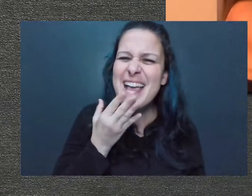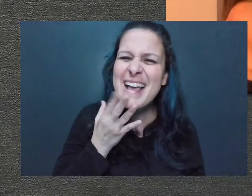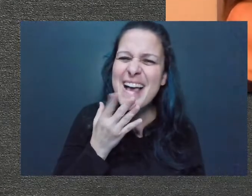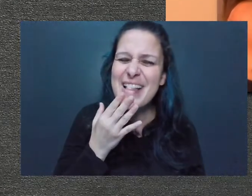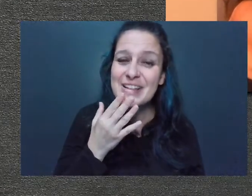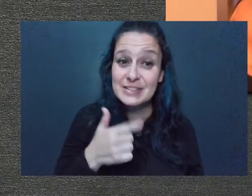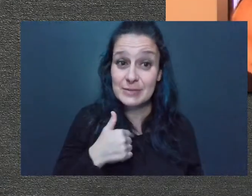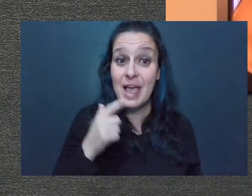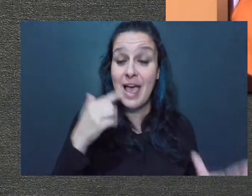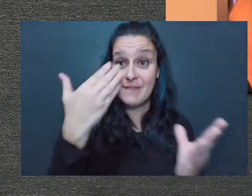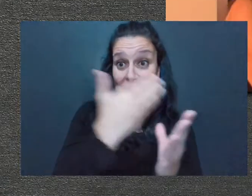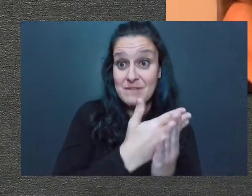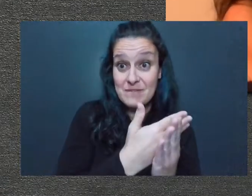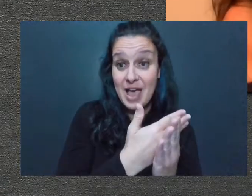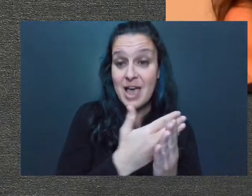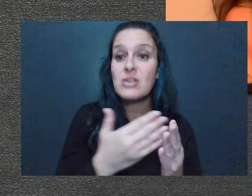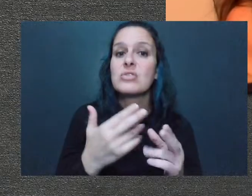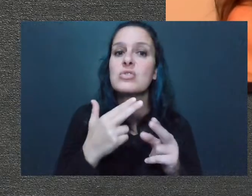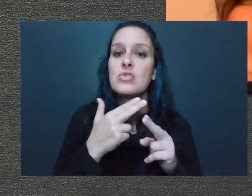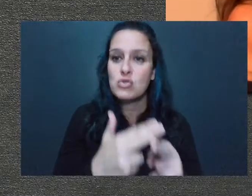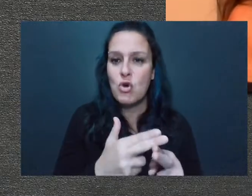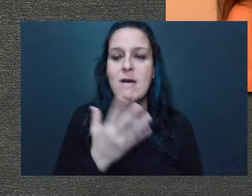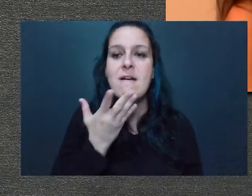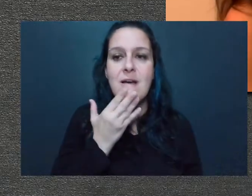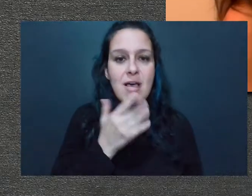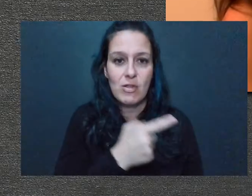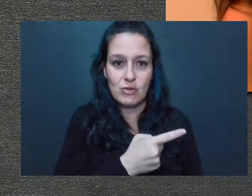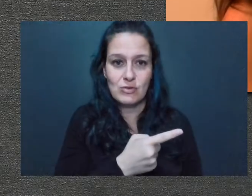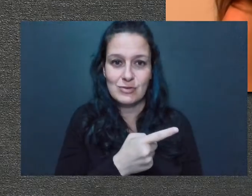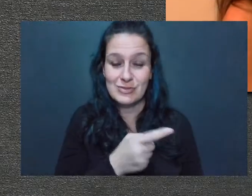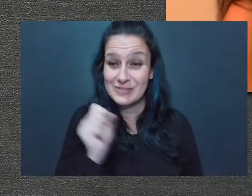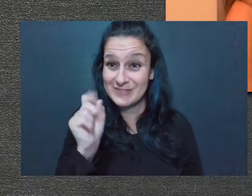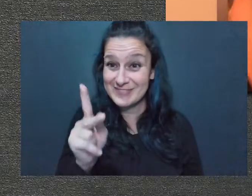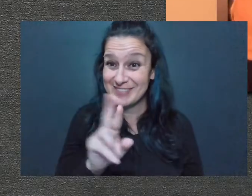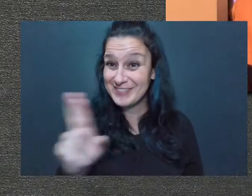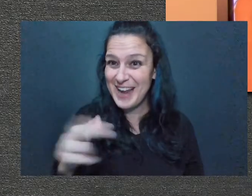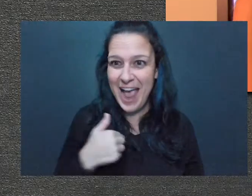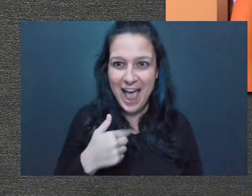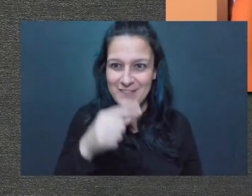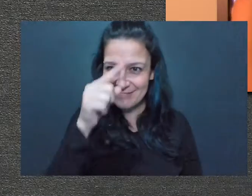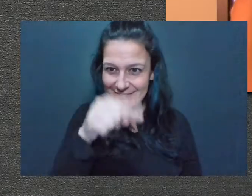I have a file on here that's for colors. Okay, there's all my colors.